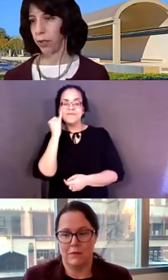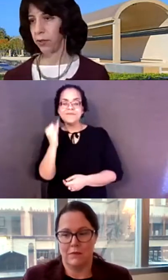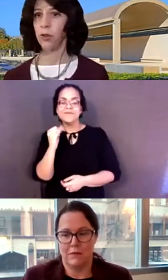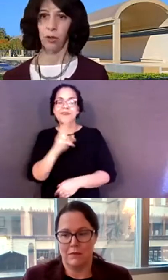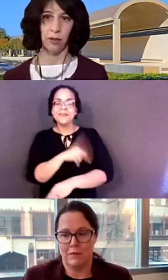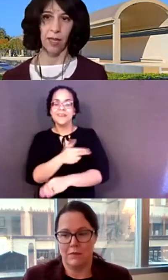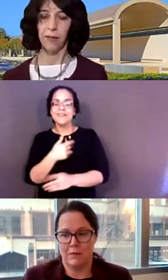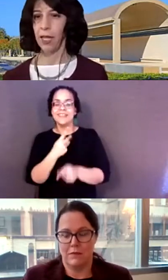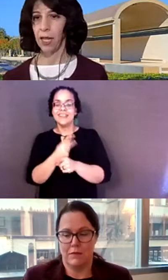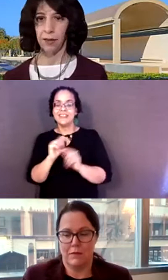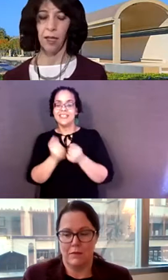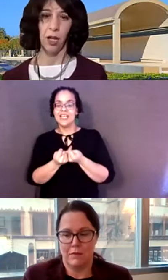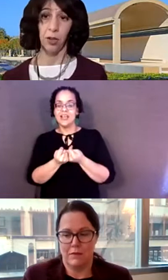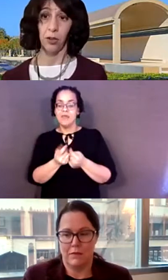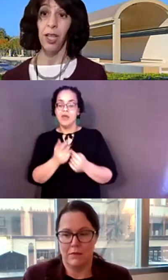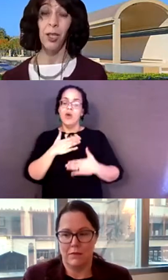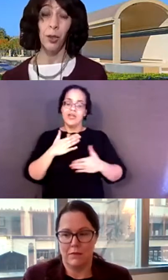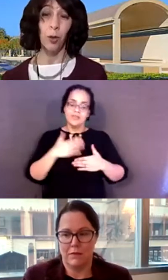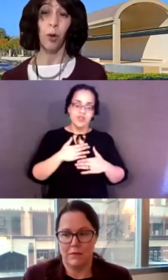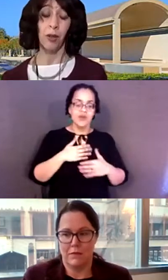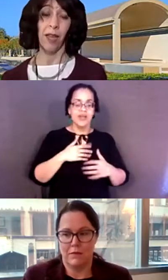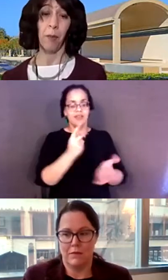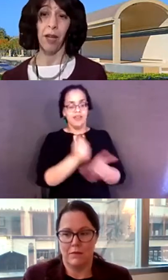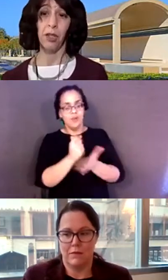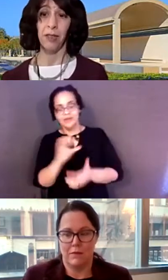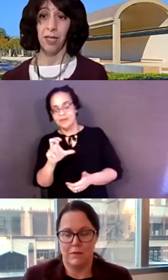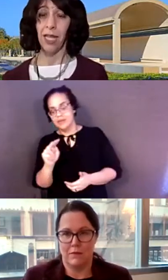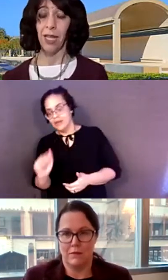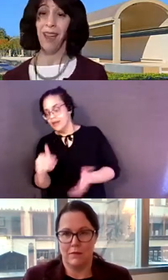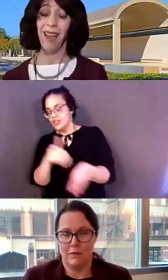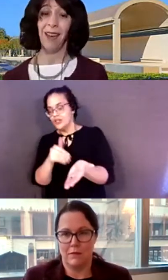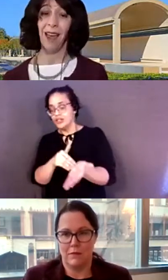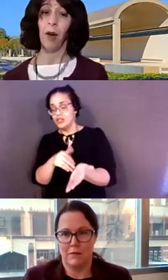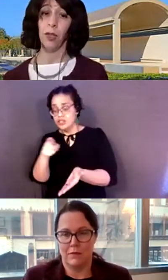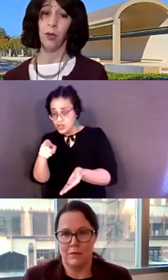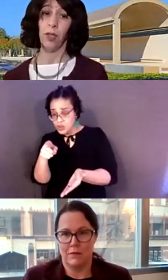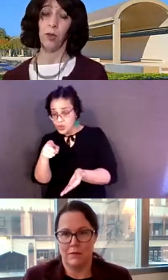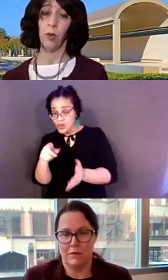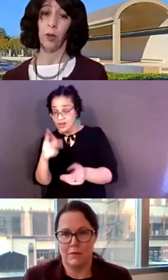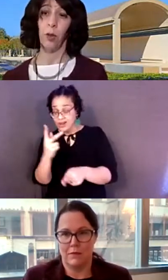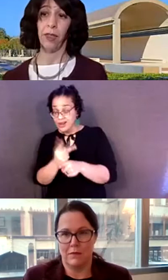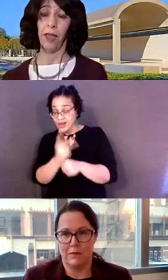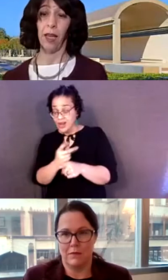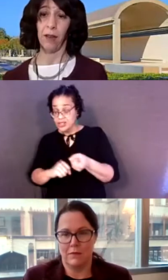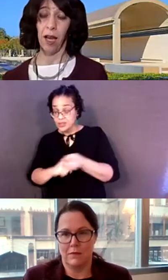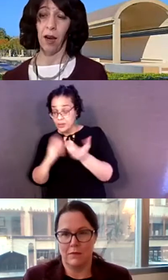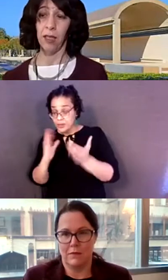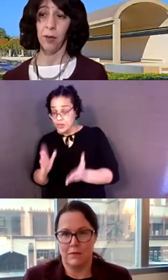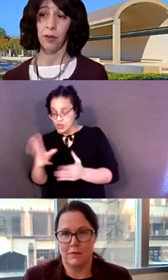nurses and CNAs and doctors, you're part of that patient's team and how are you